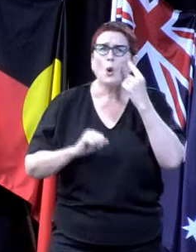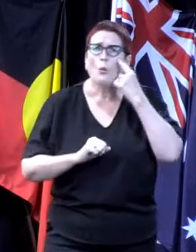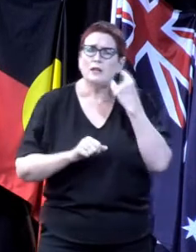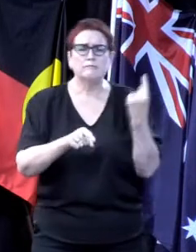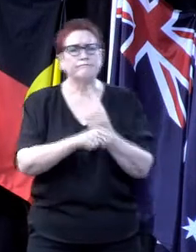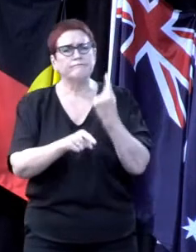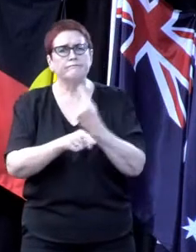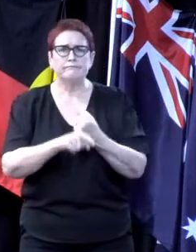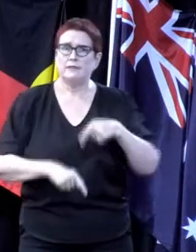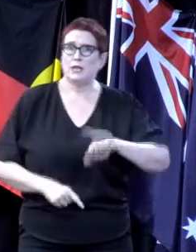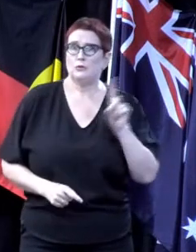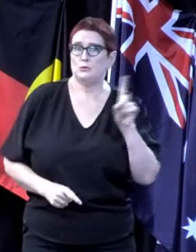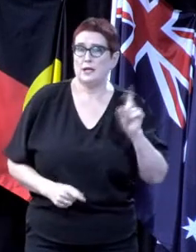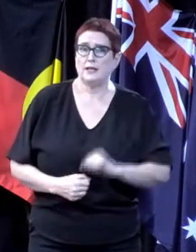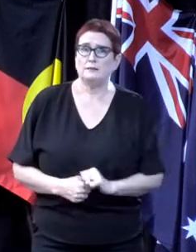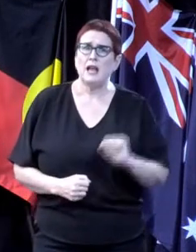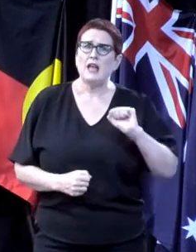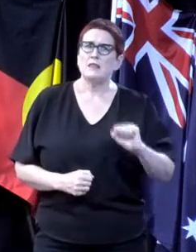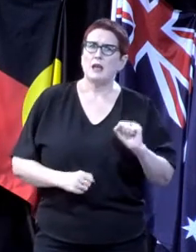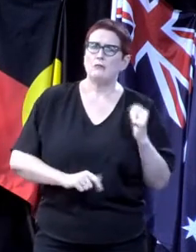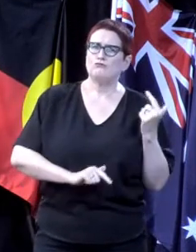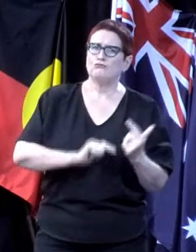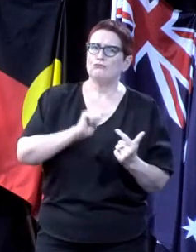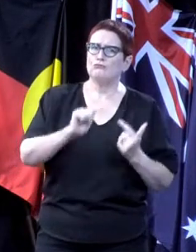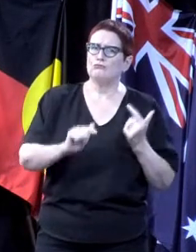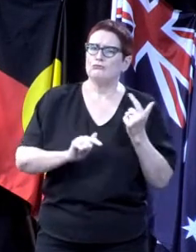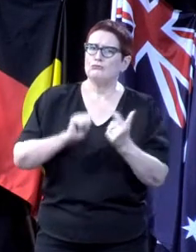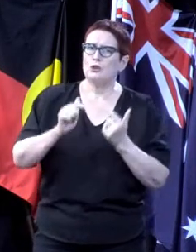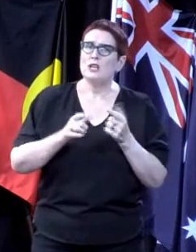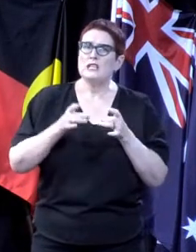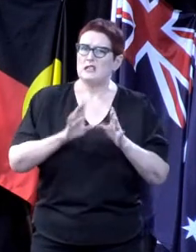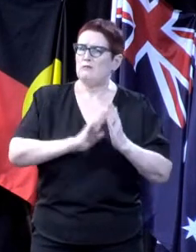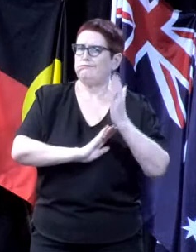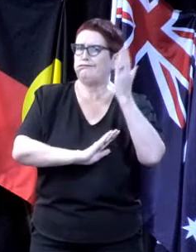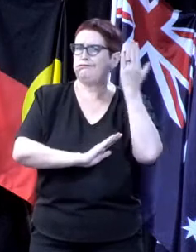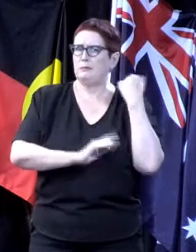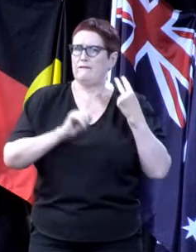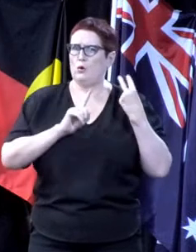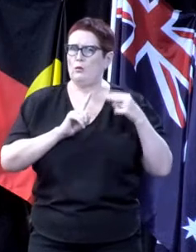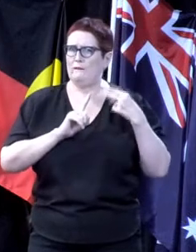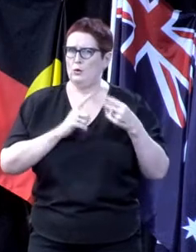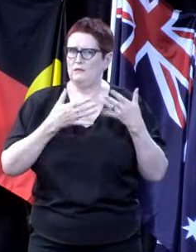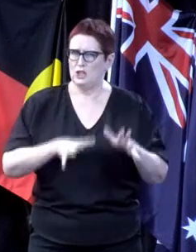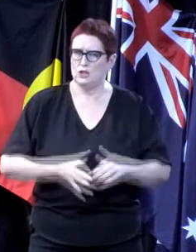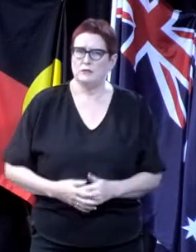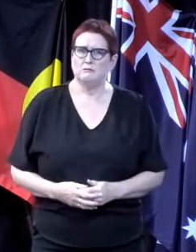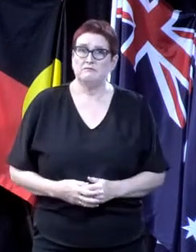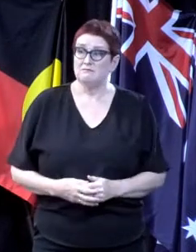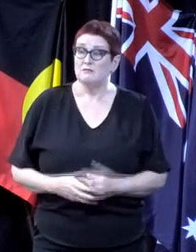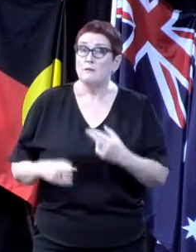their journey, as it might be called, has started a lot sooner than that. And, for some of them, it's really been almost their entire career